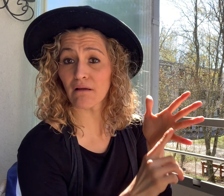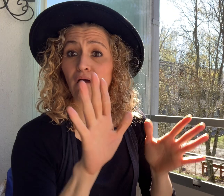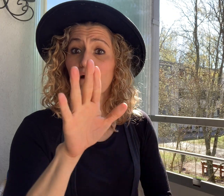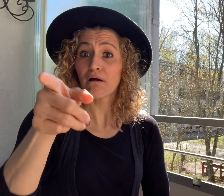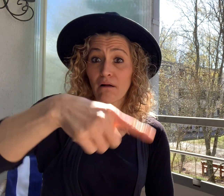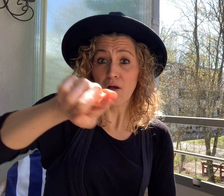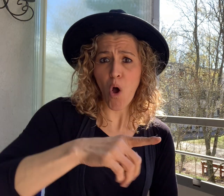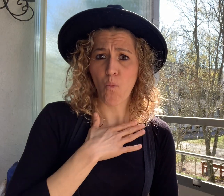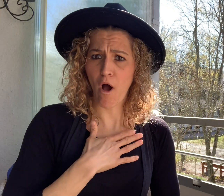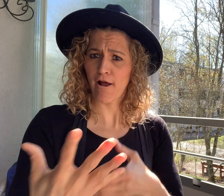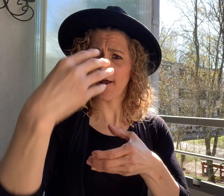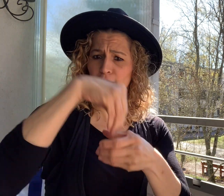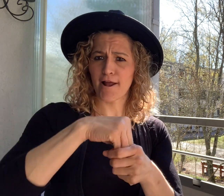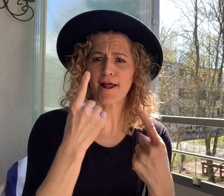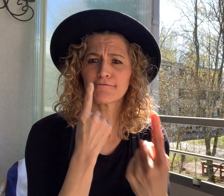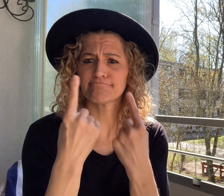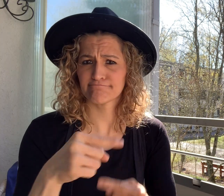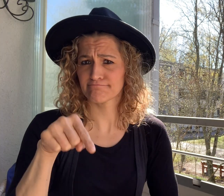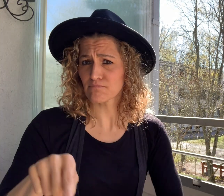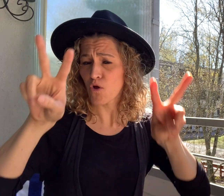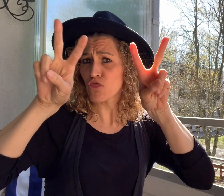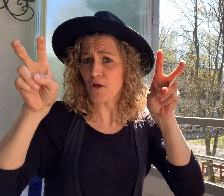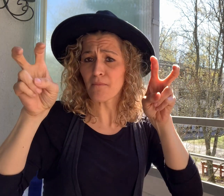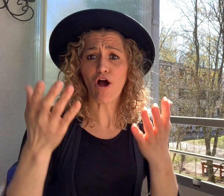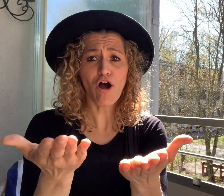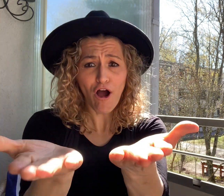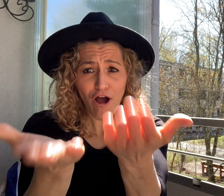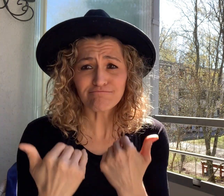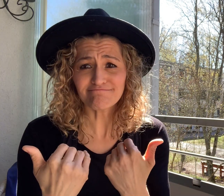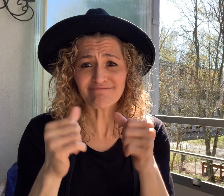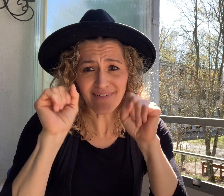If you want to discuss this topic, we invite you to email your